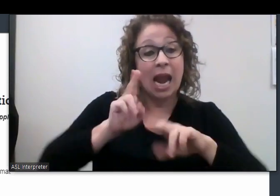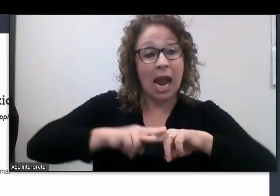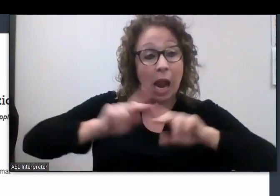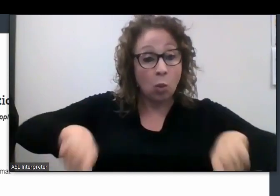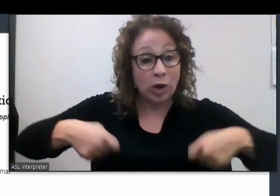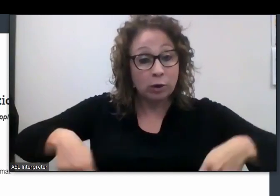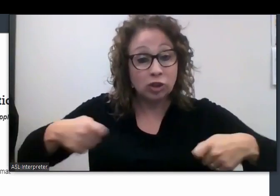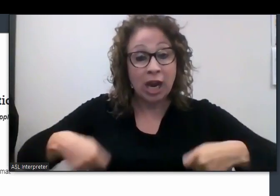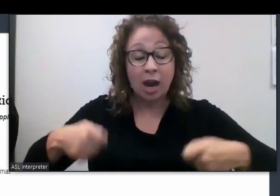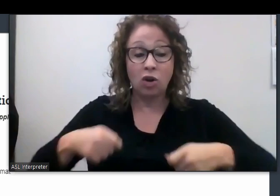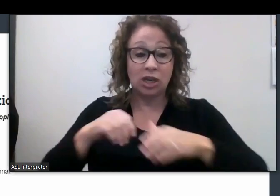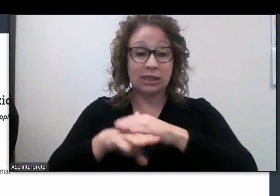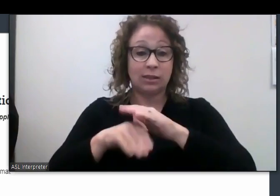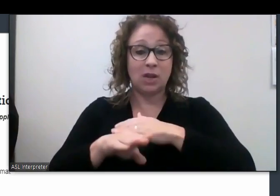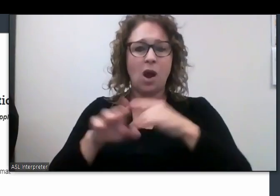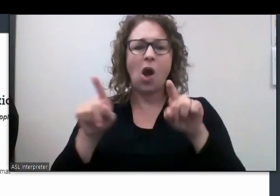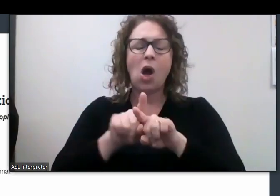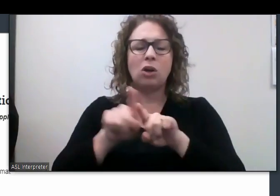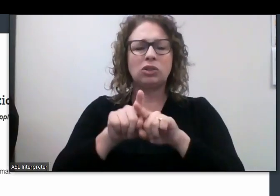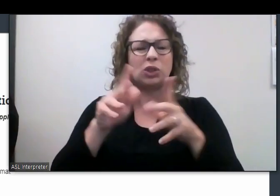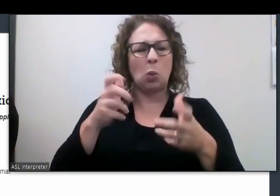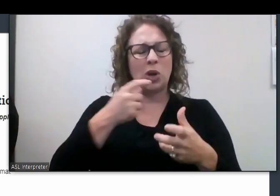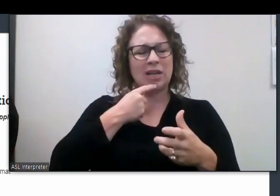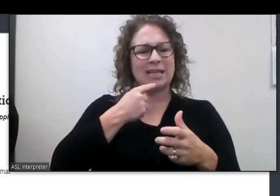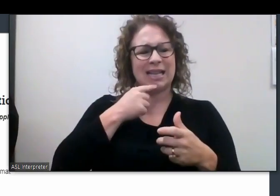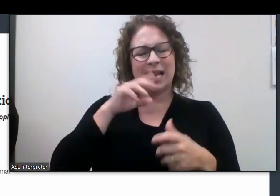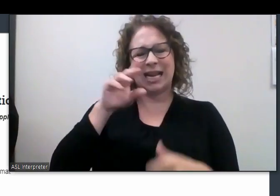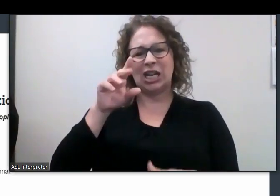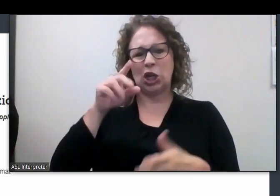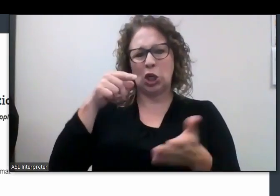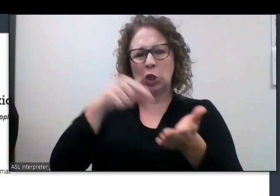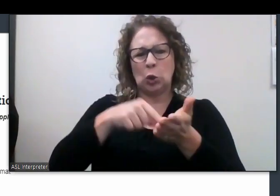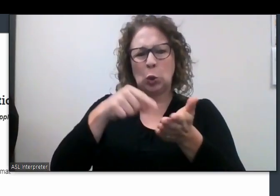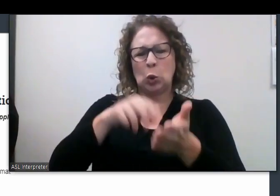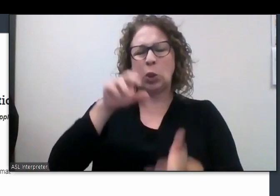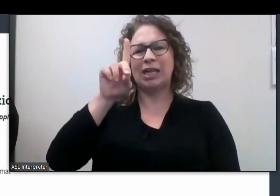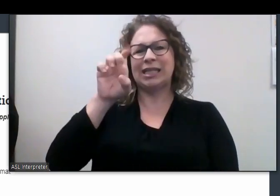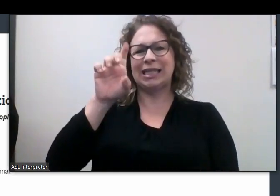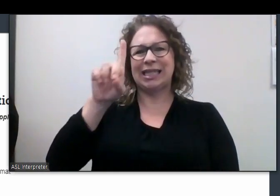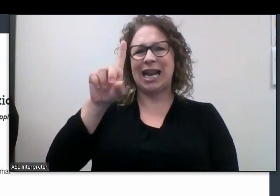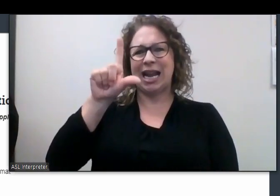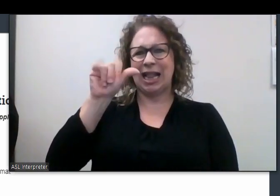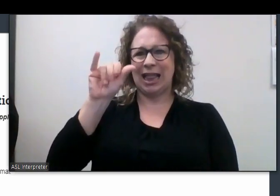You also want to give a deadline for those accommodation requests which is demonstrated